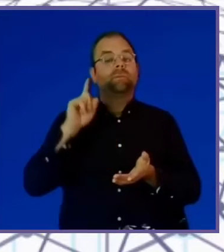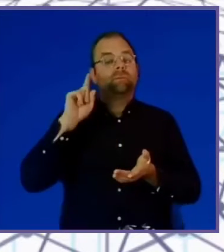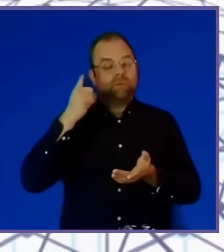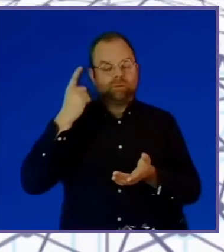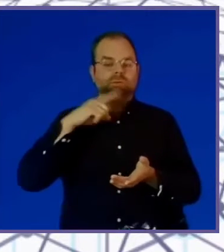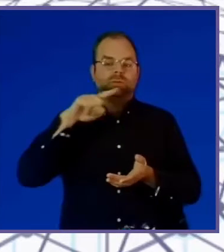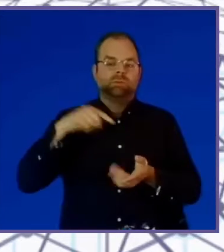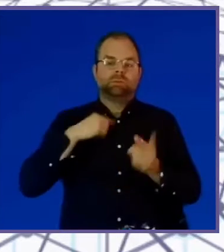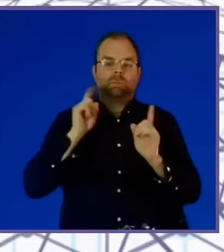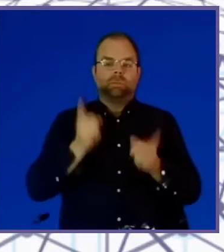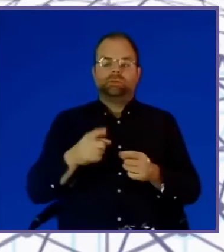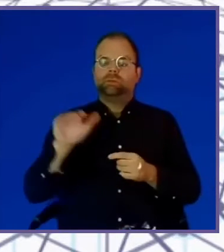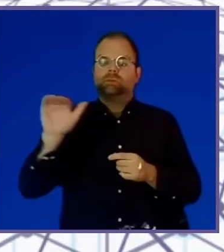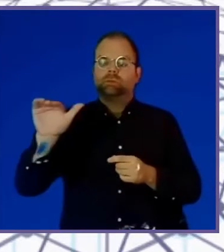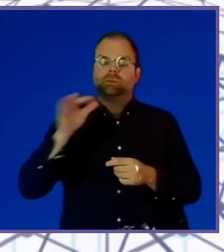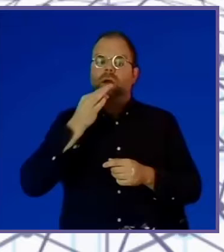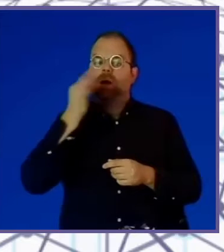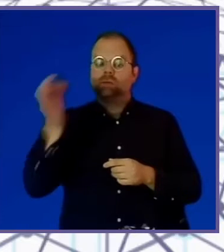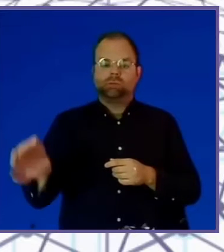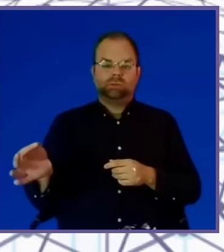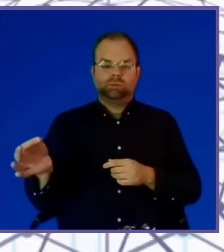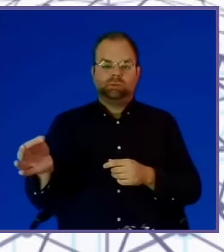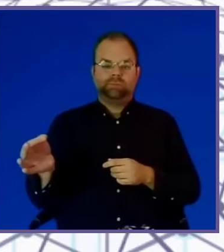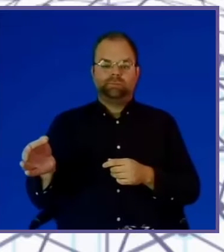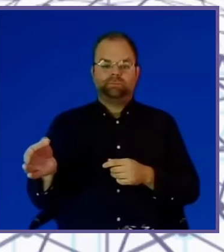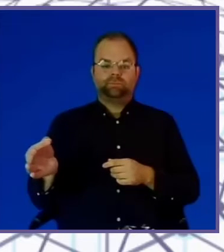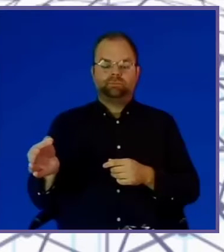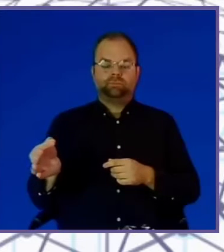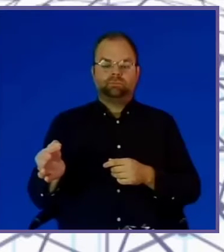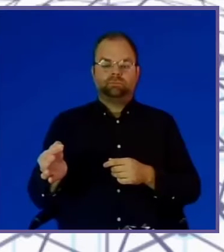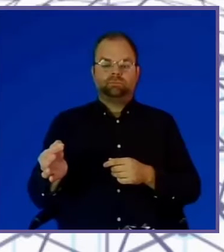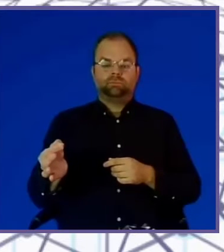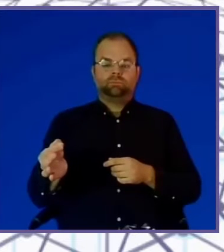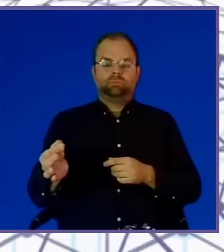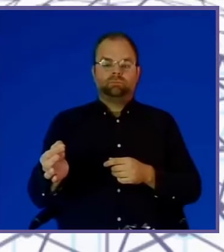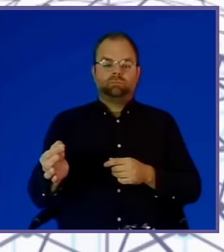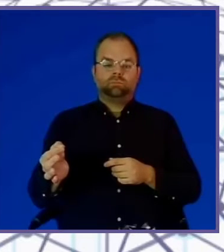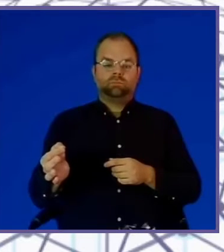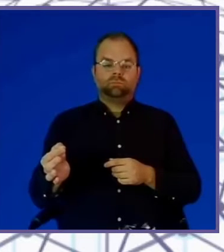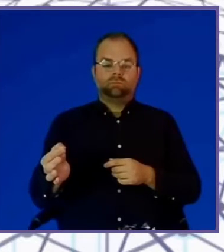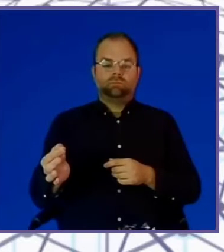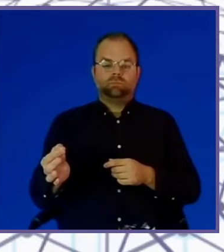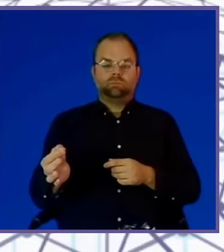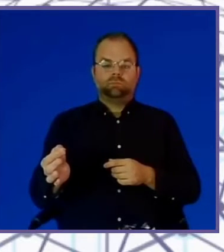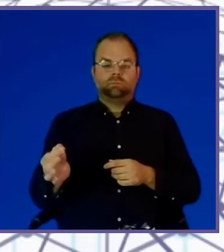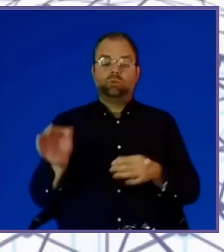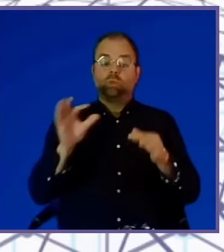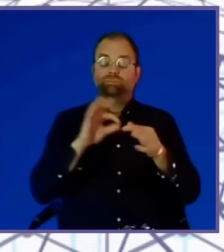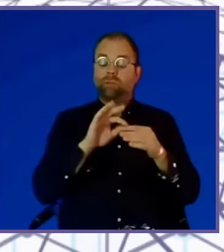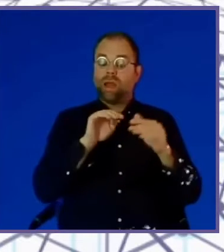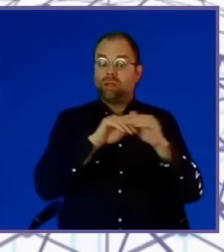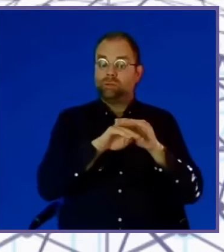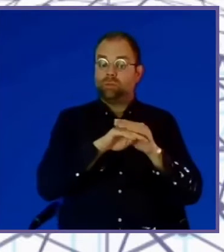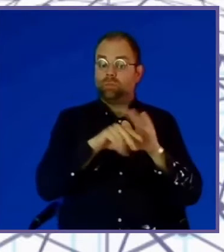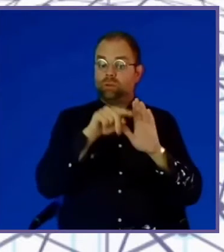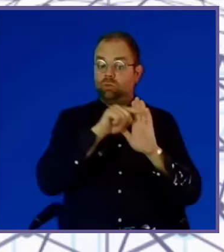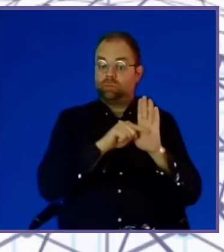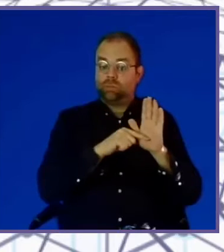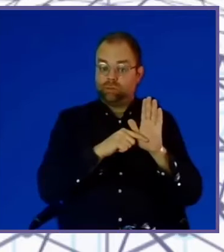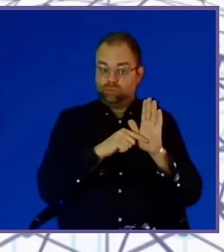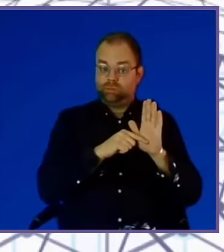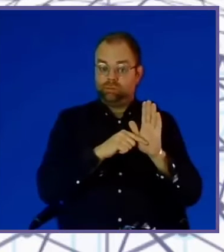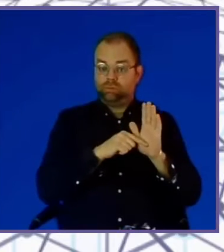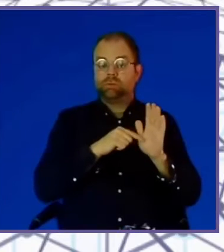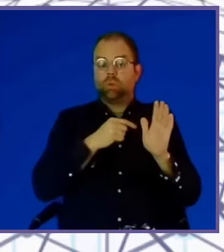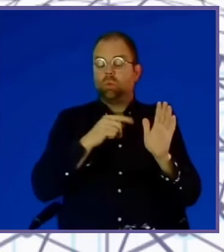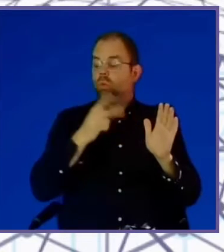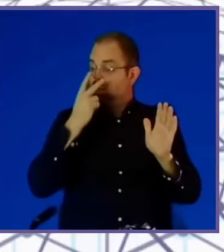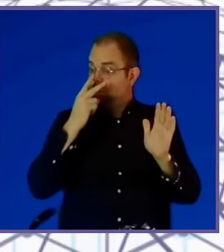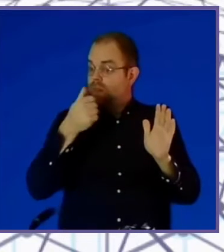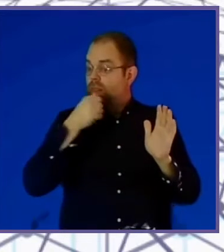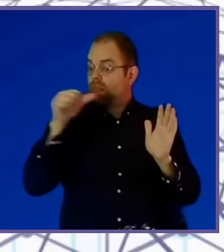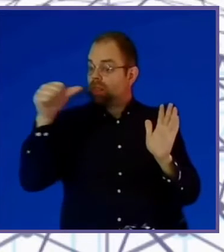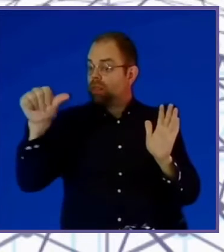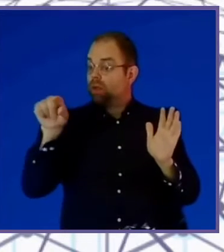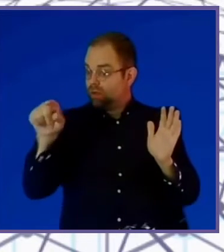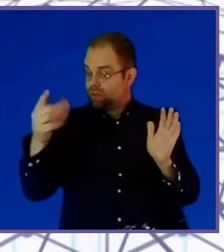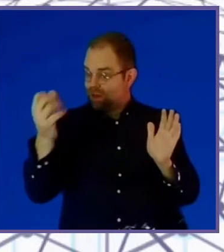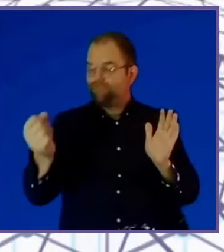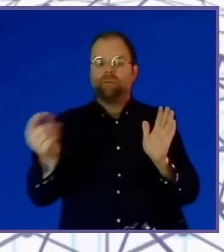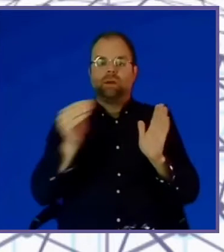Asking them and keeping an open and creative mind will. This is why it's so crucial to work with